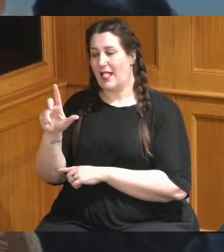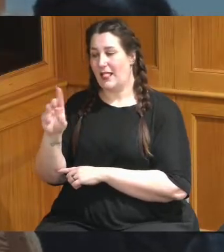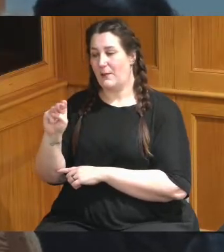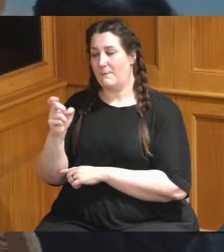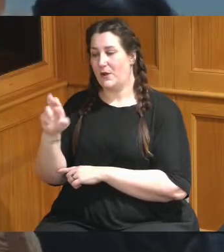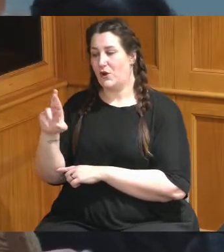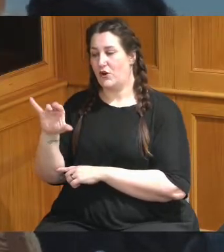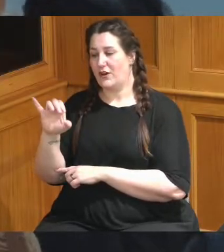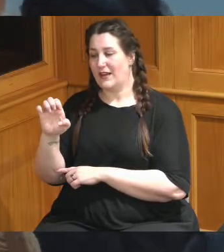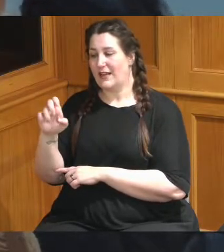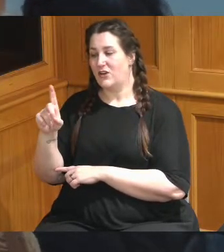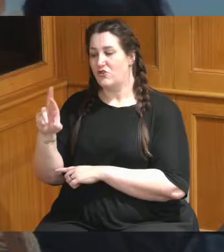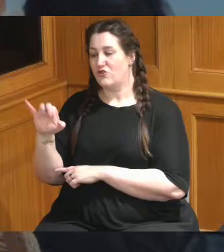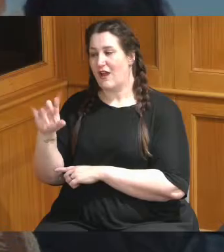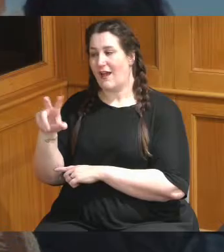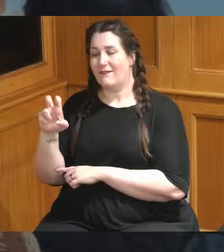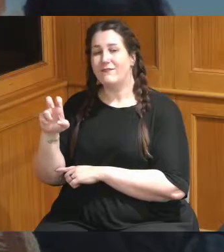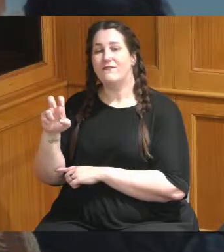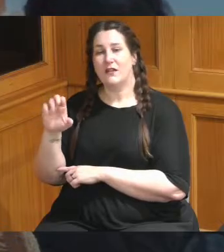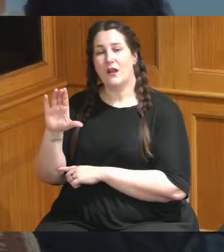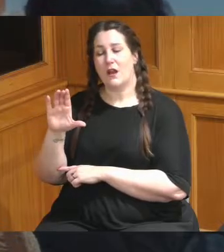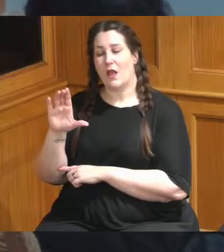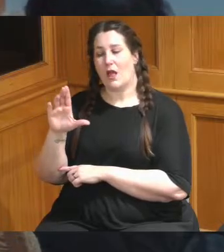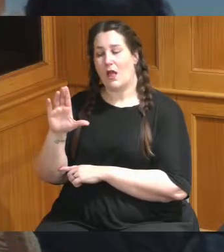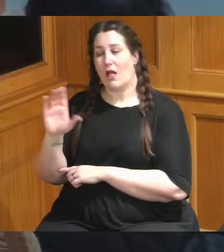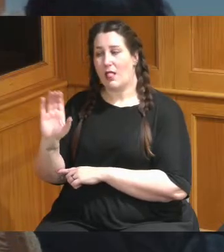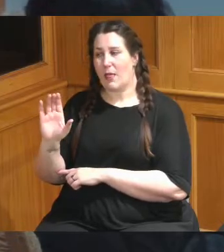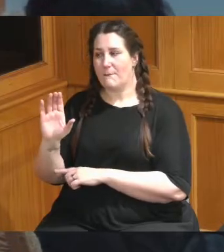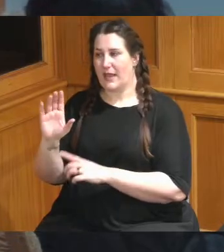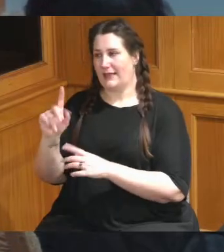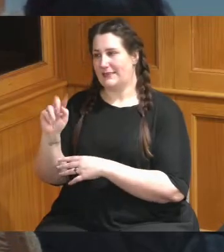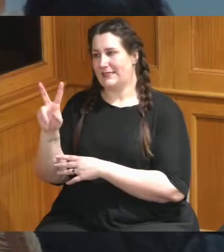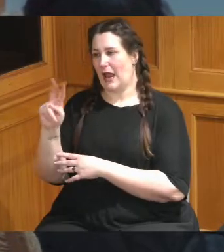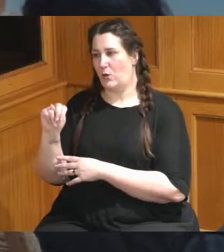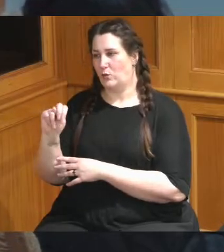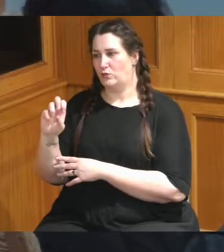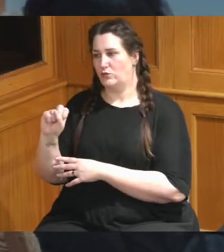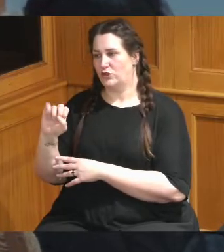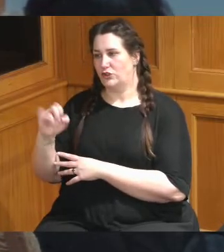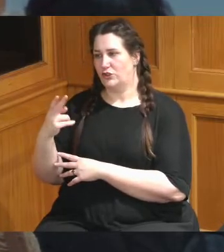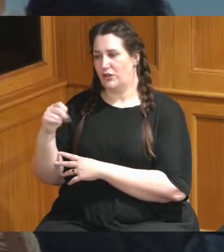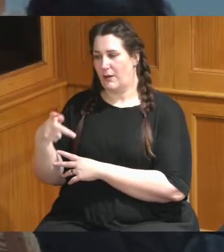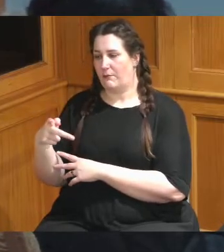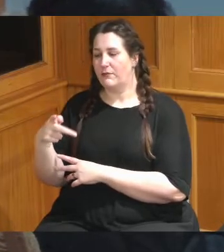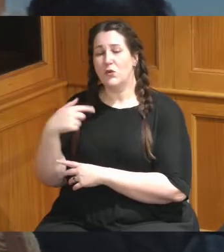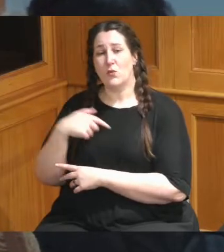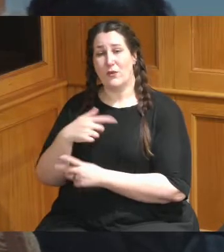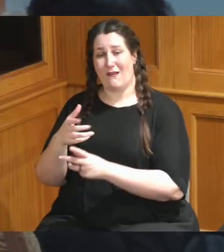Drive in Columbia Township. the Board received this request in October. We would like to set